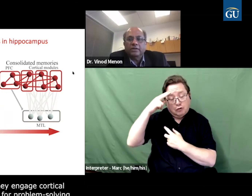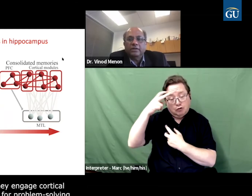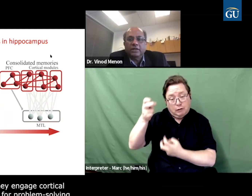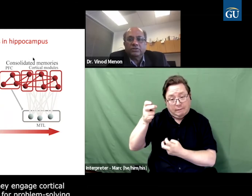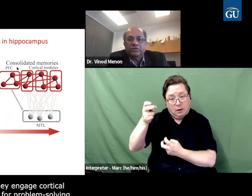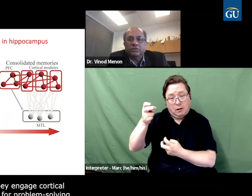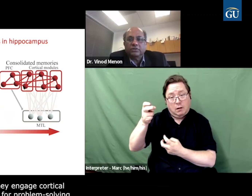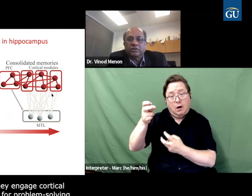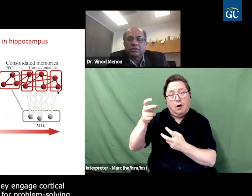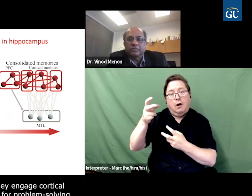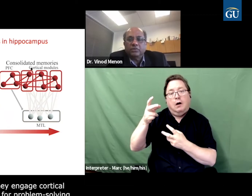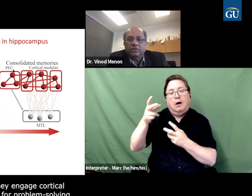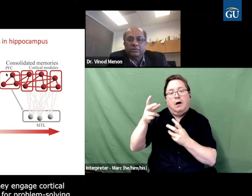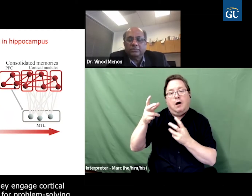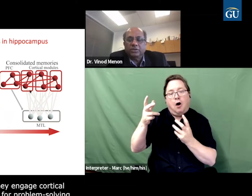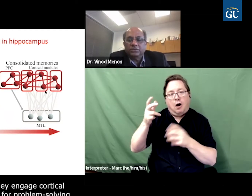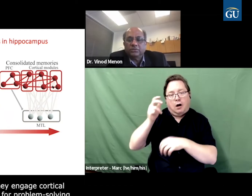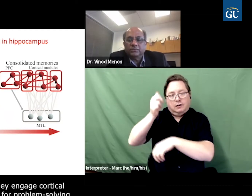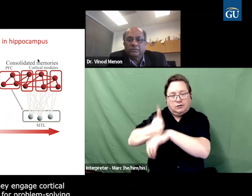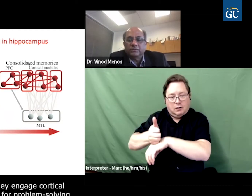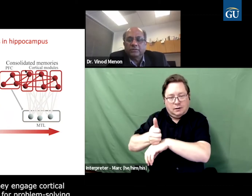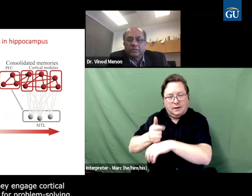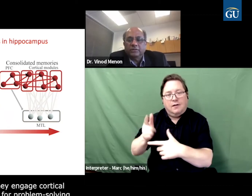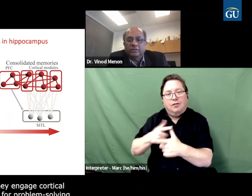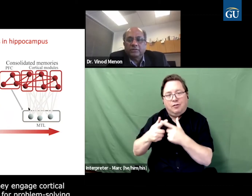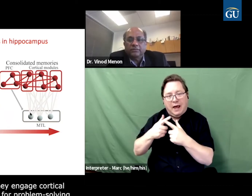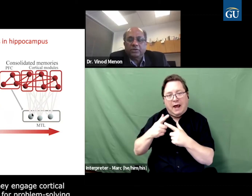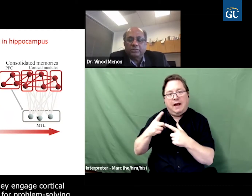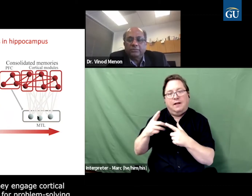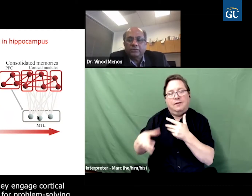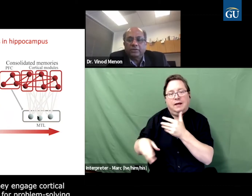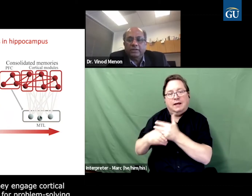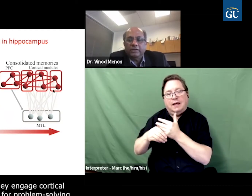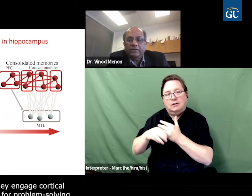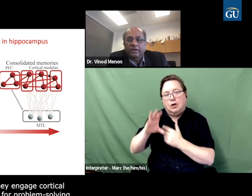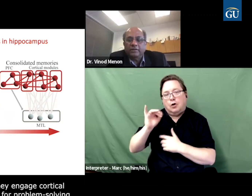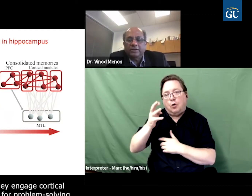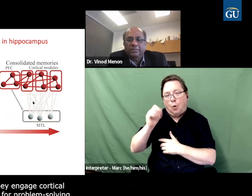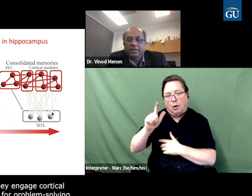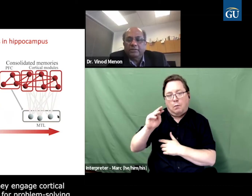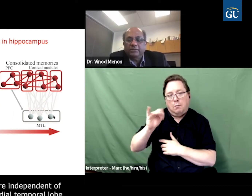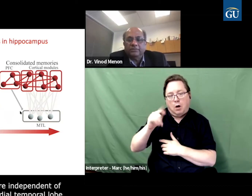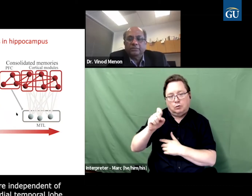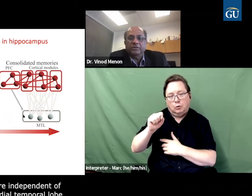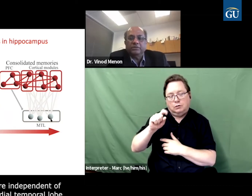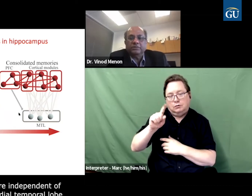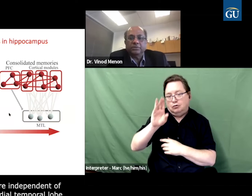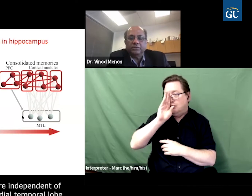then then they engage cortical modules